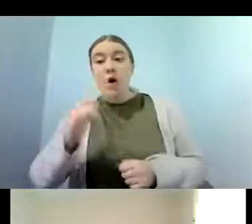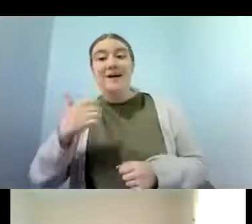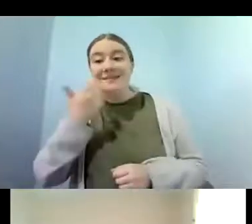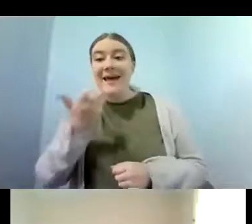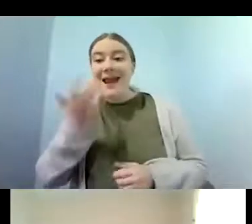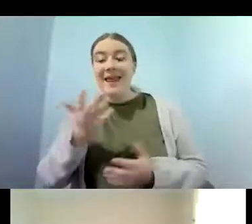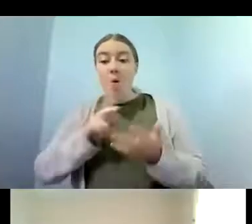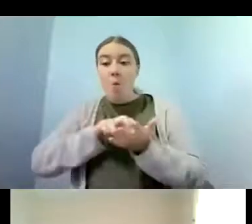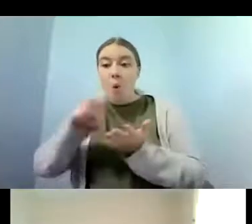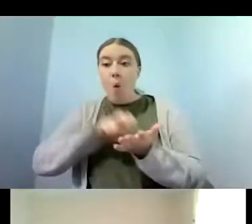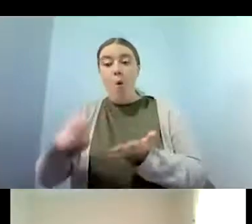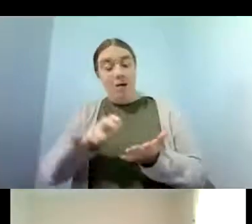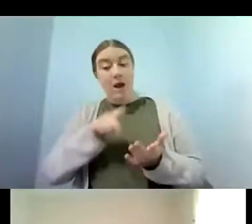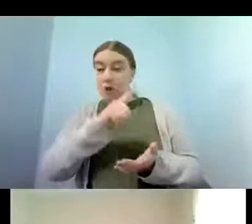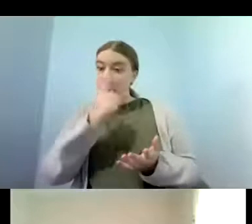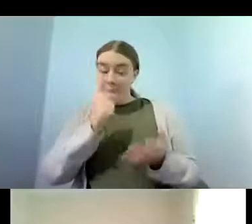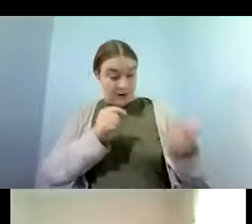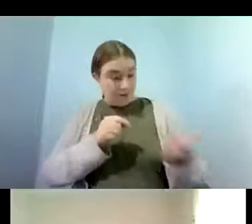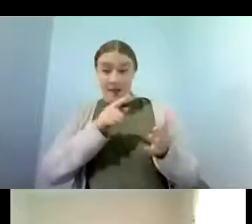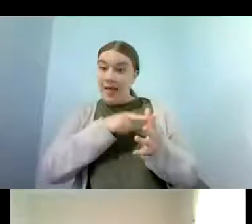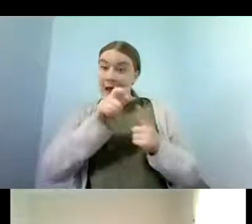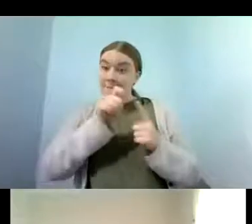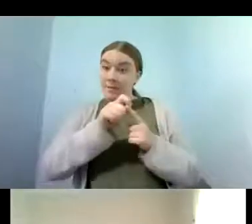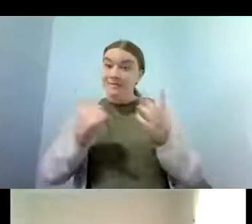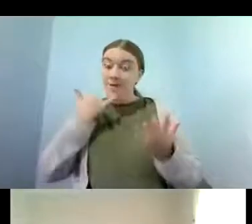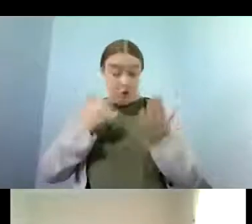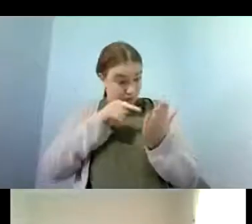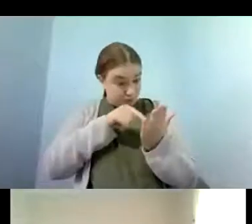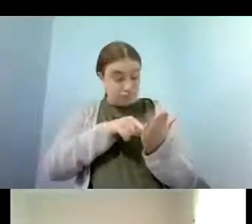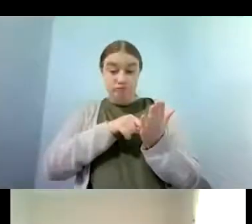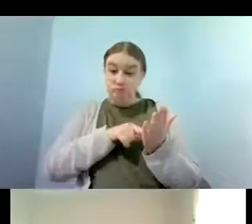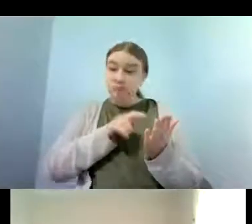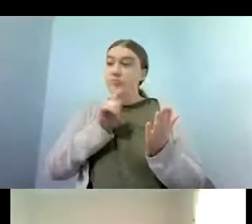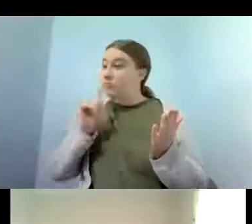variety of data to the wildlife trust so they can keep up to date with what's happening on the river